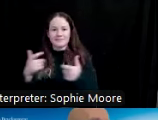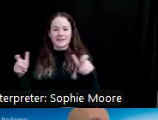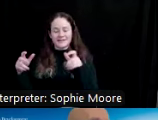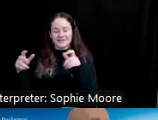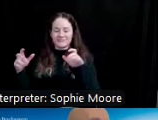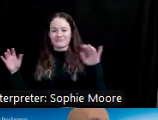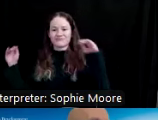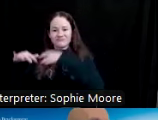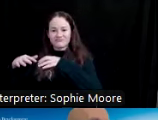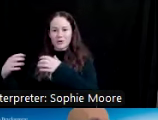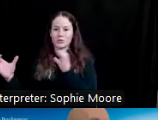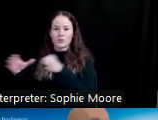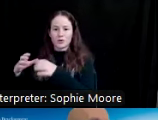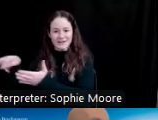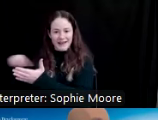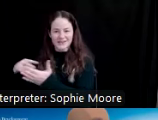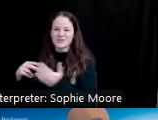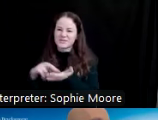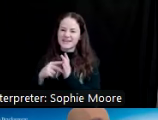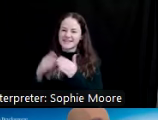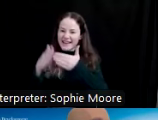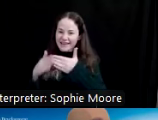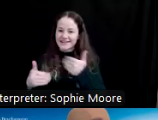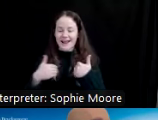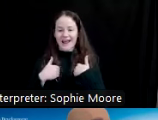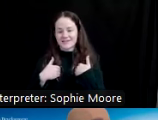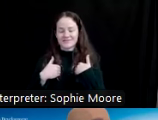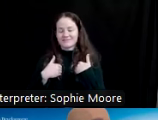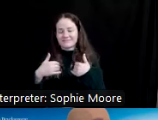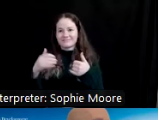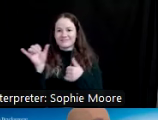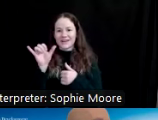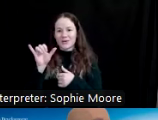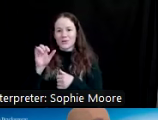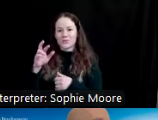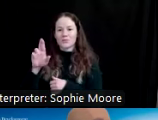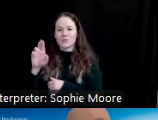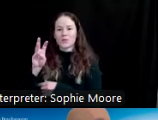at the end. Um the ecological model is not the only